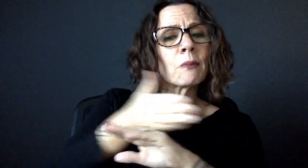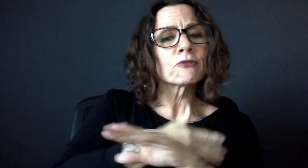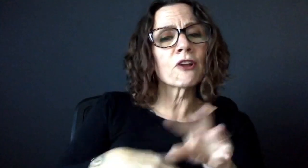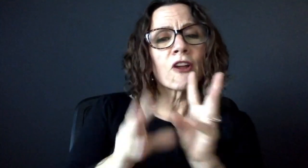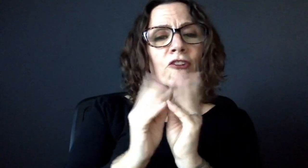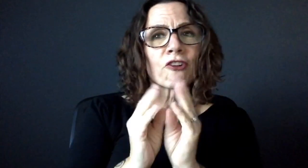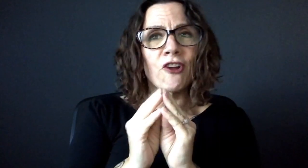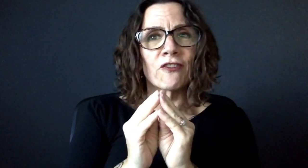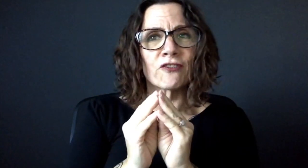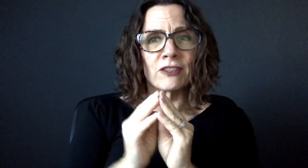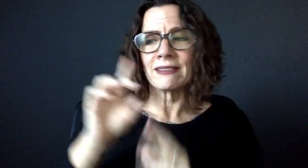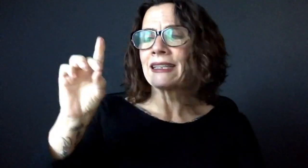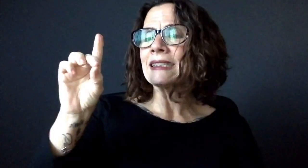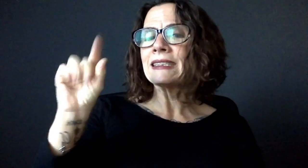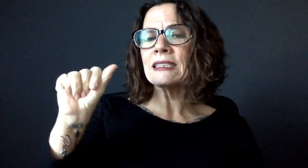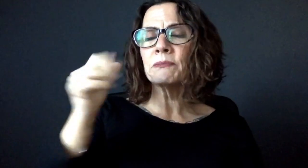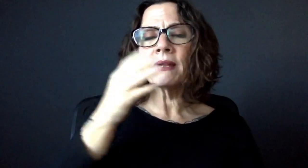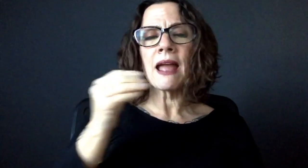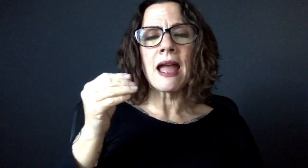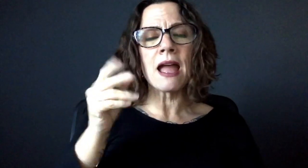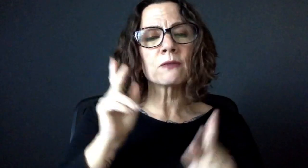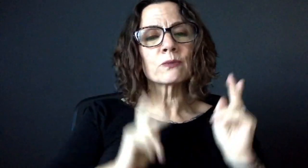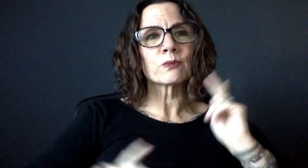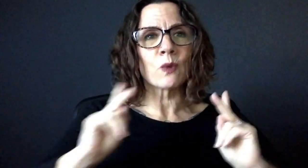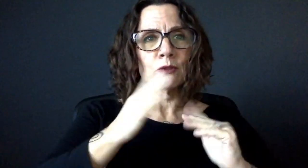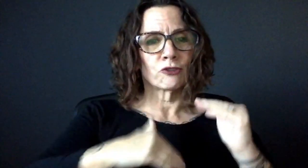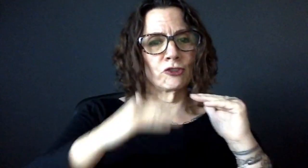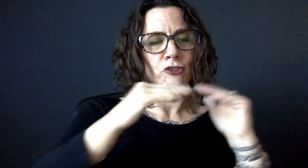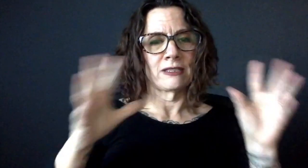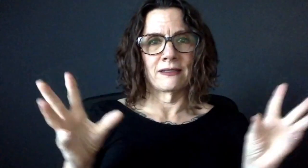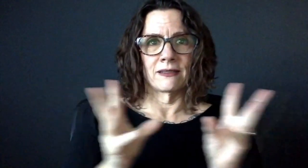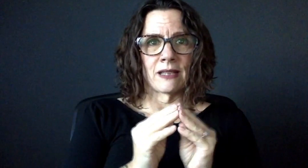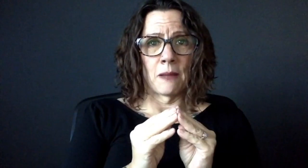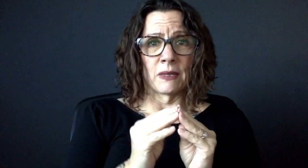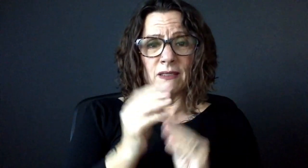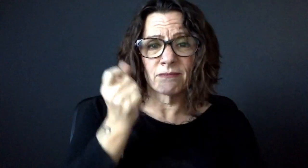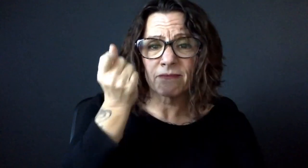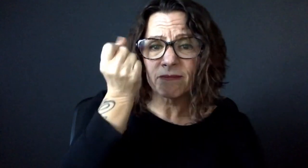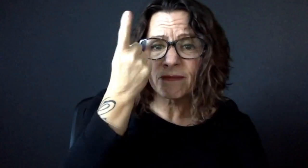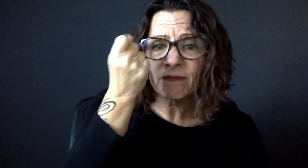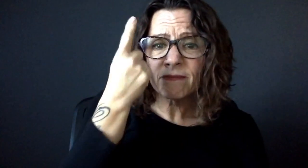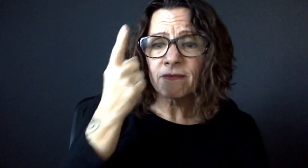Pre-Conference Disability and Social Justice Summit,